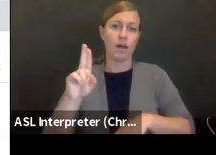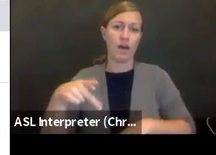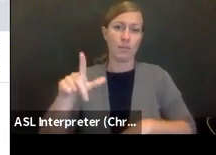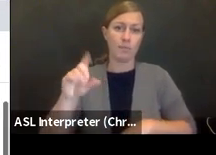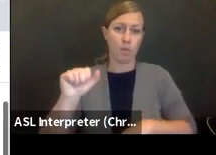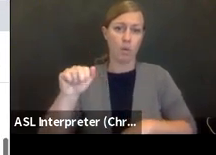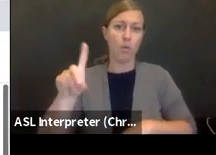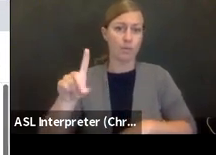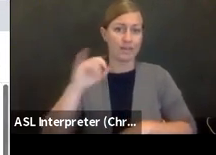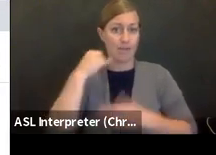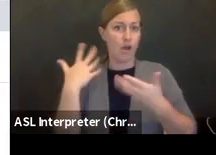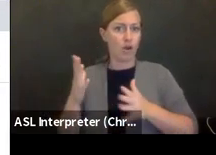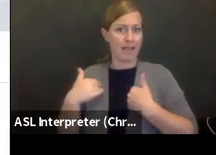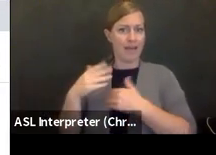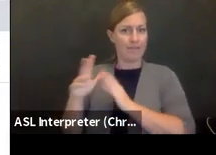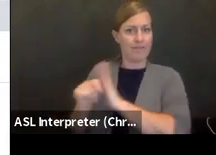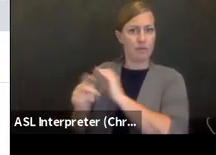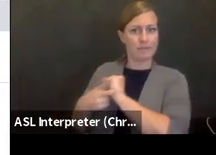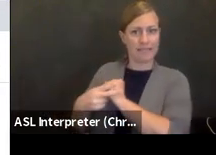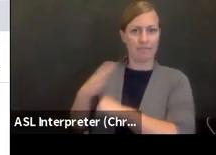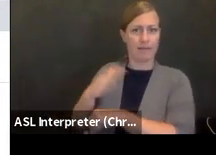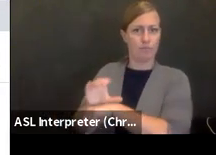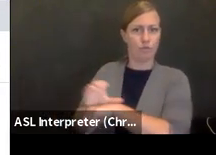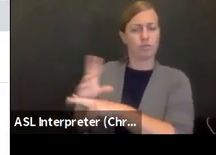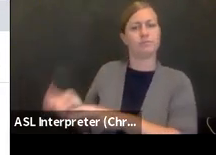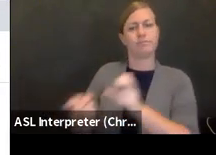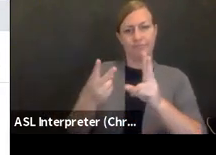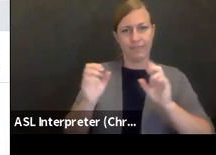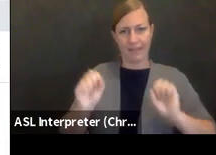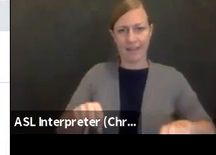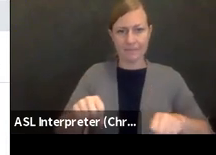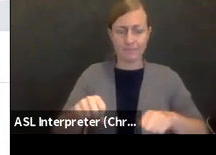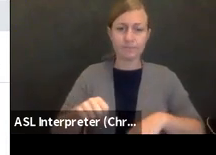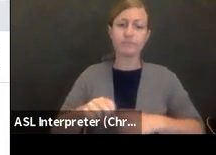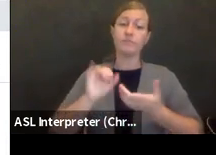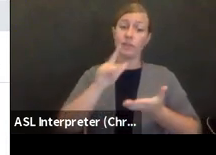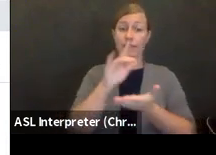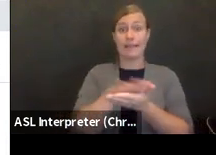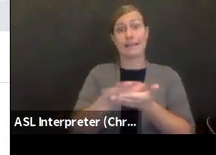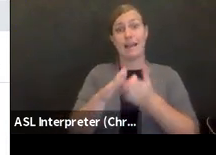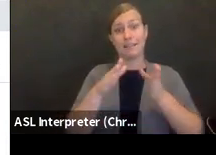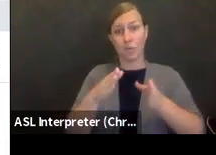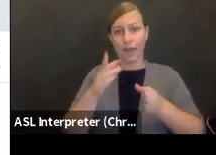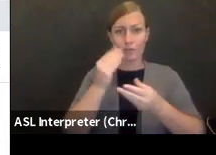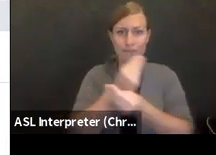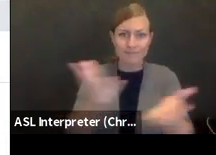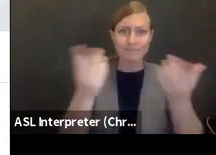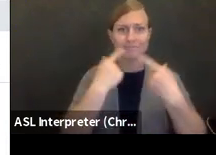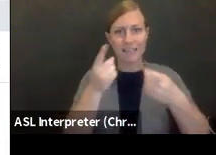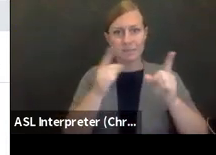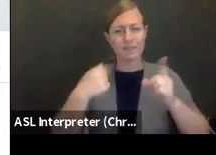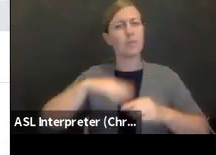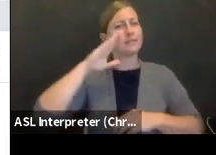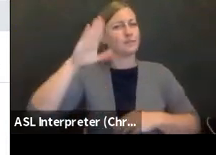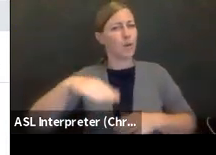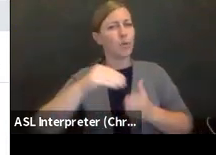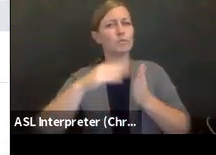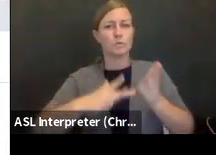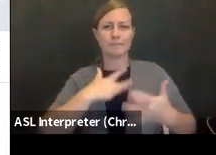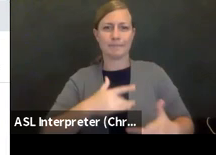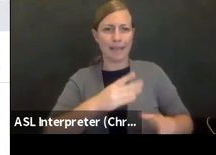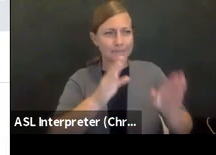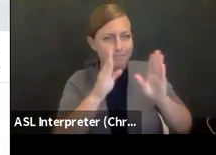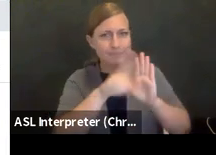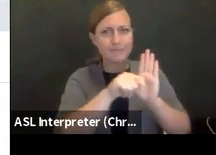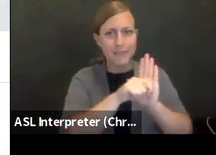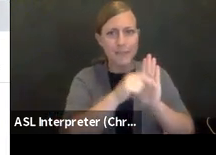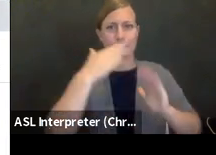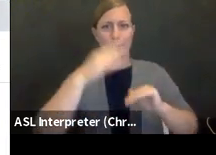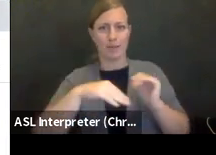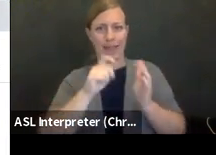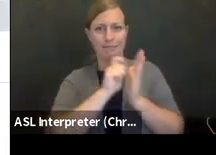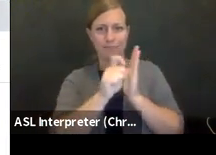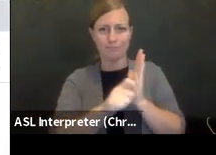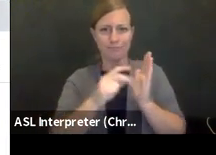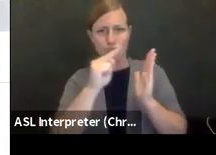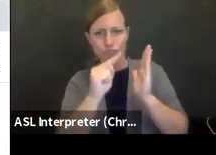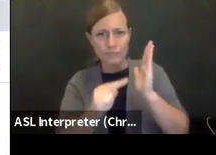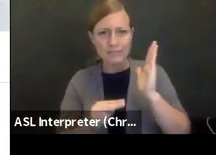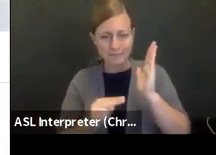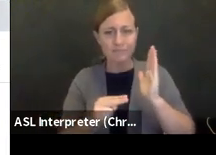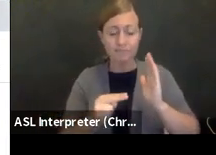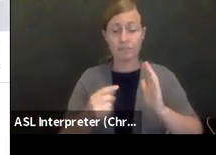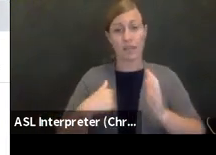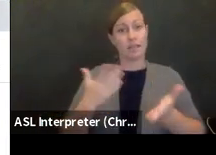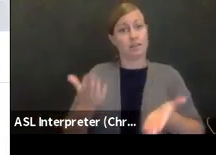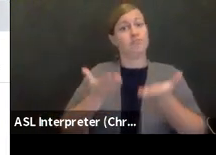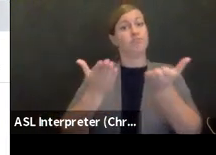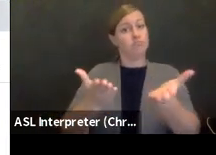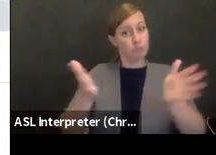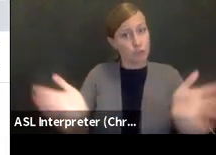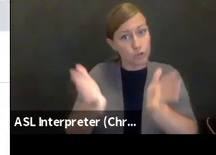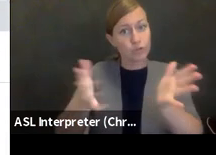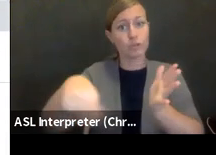ESD 112-- Kristina Wambold: So it's a really handy nice way to get announcements. We know that students attend better to video than they do to written directions and I highly encourage you to include video